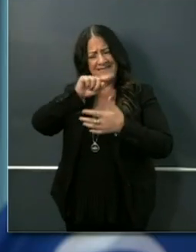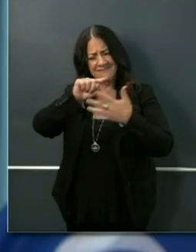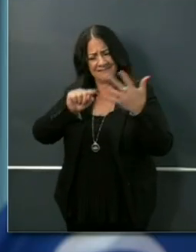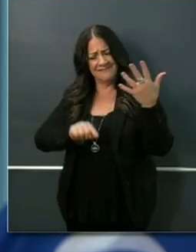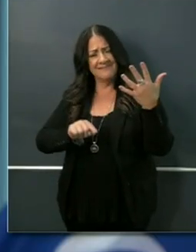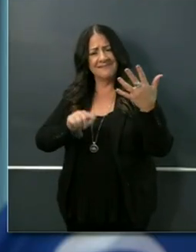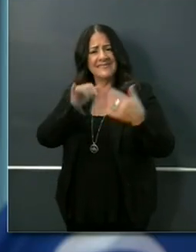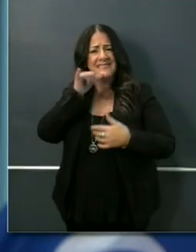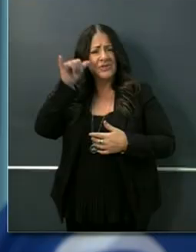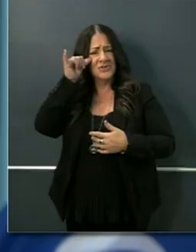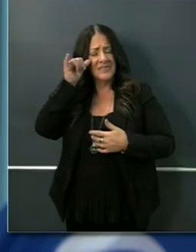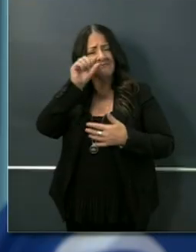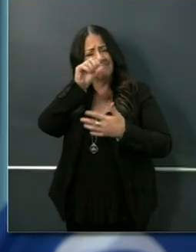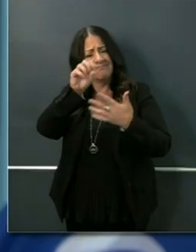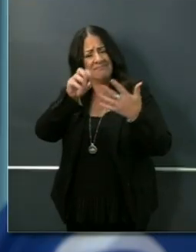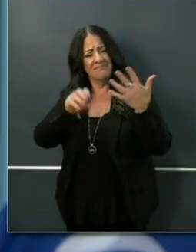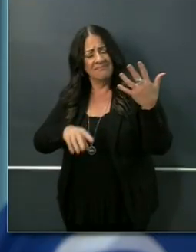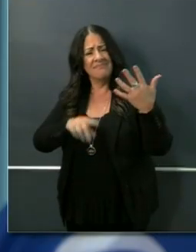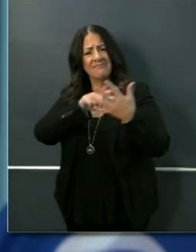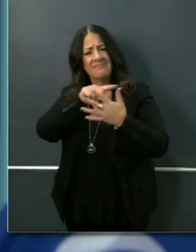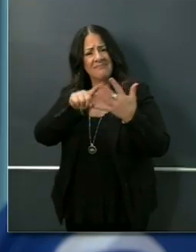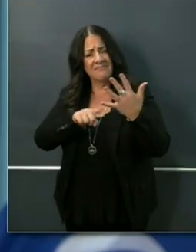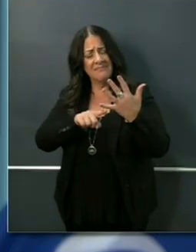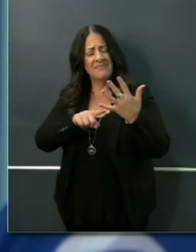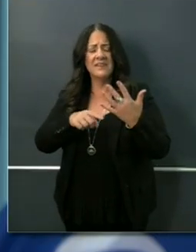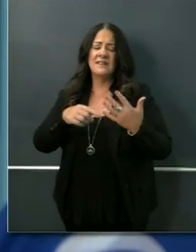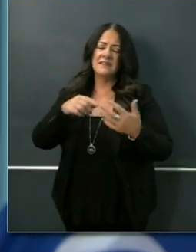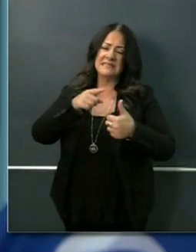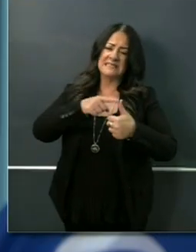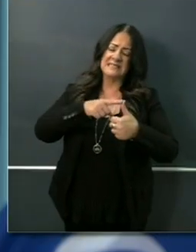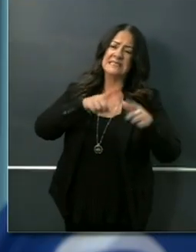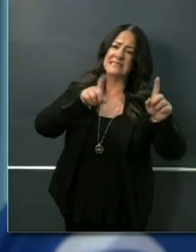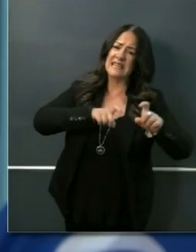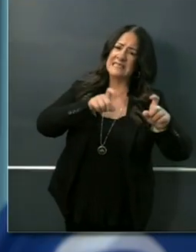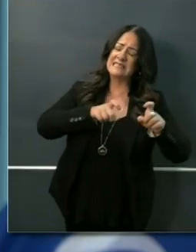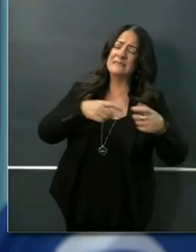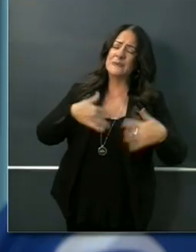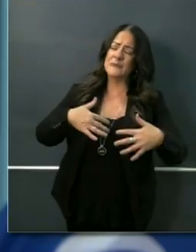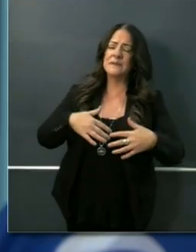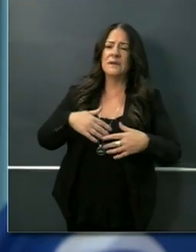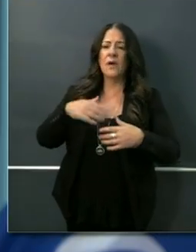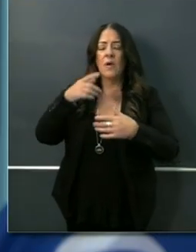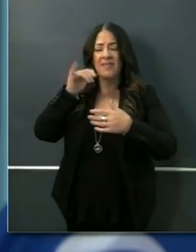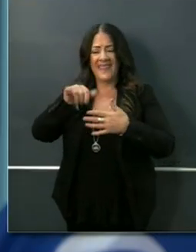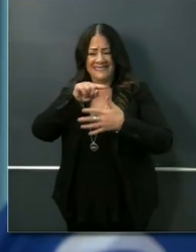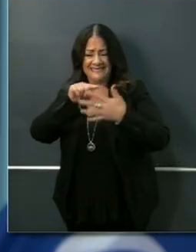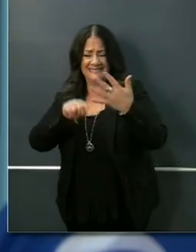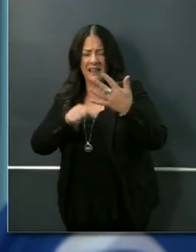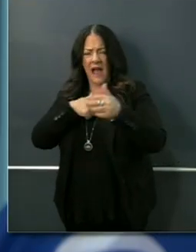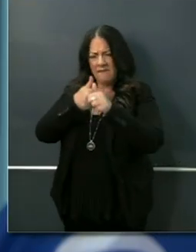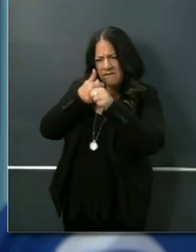CONSTANT AND NEVER-ENDING UPDATE ON OUR THINKING ABOUT HOW THE SIX INDICATORS THAT WE